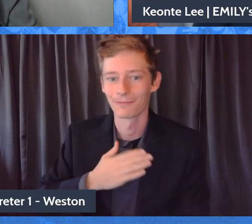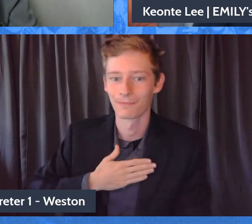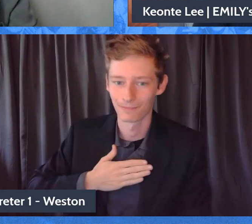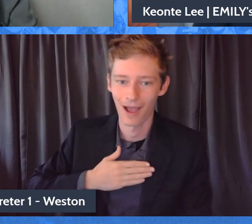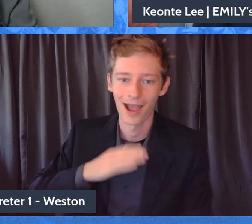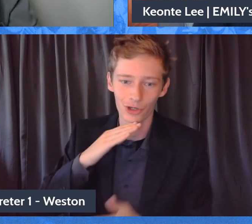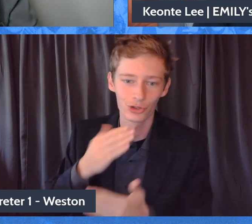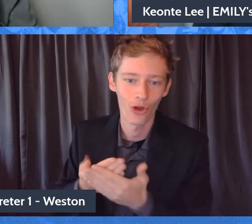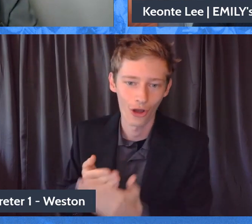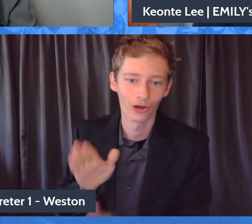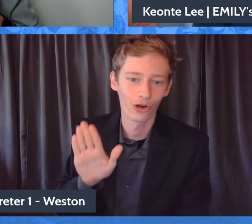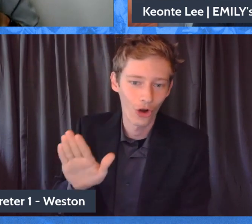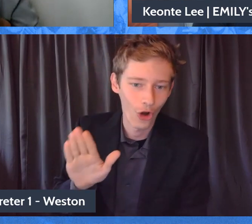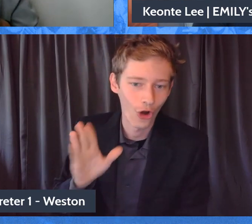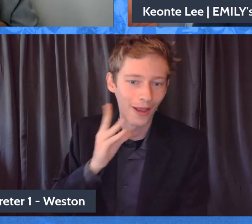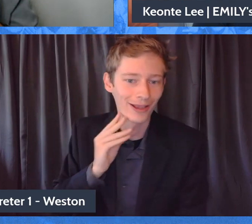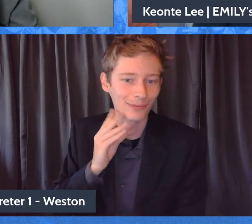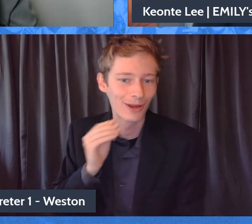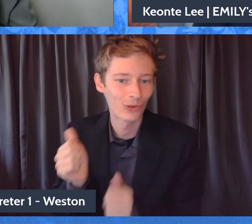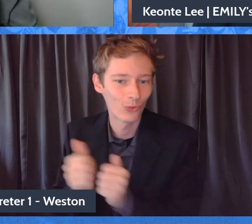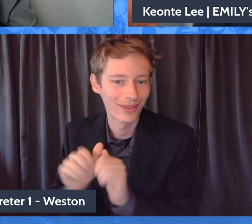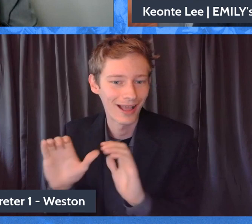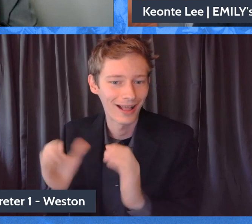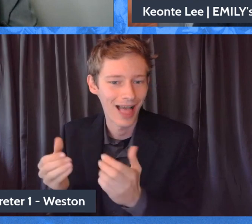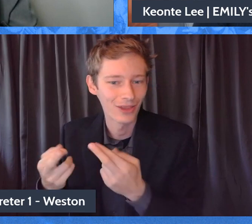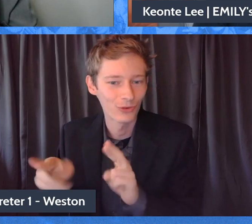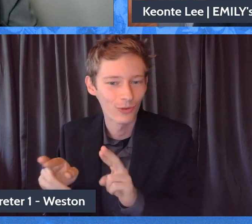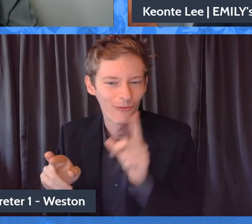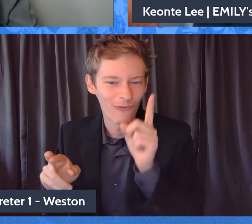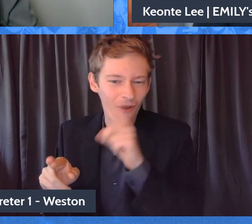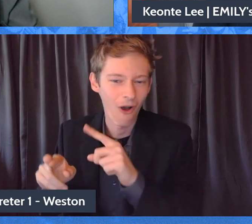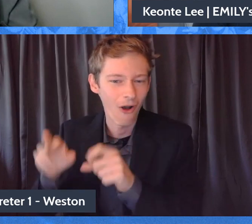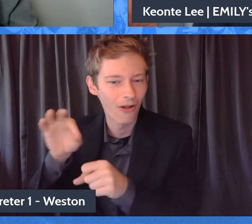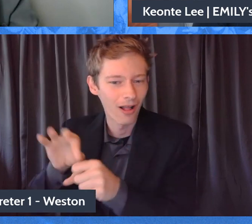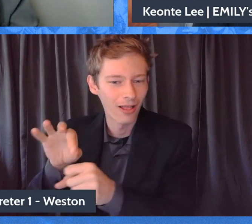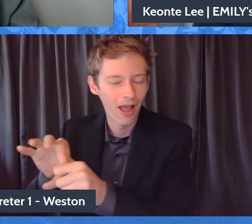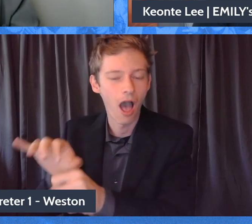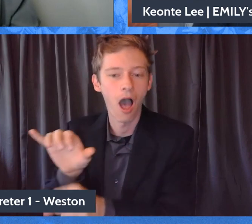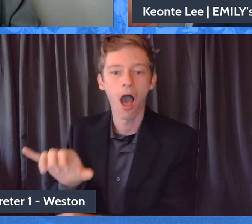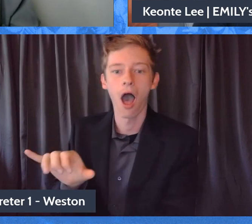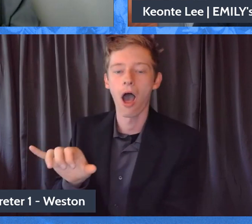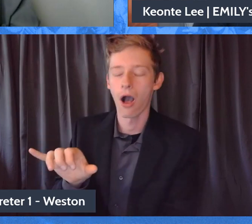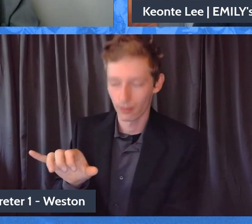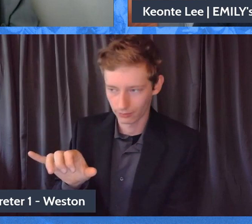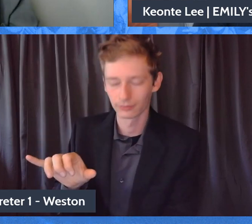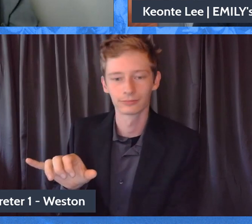that convinced me that being at EMILY's List was a way to wake up every single day